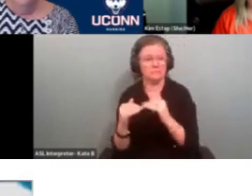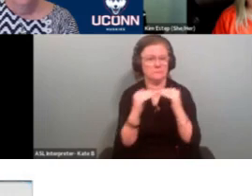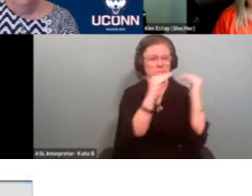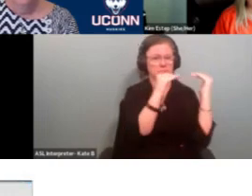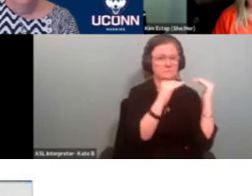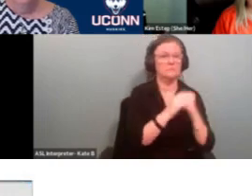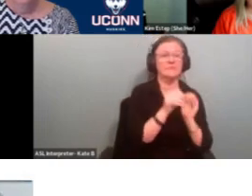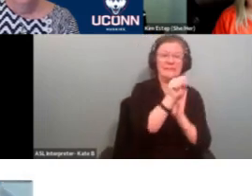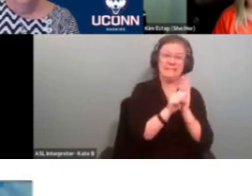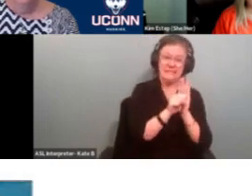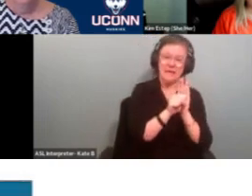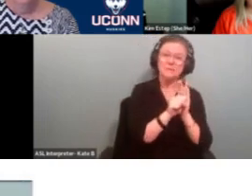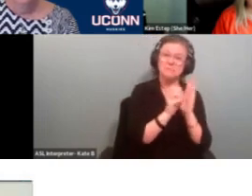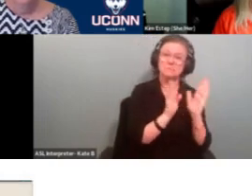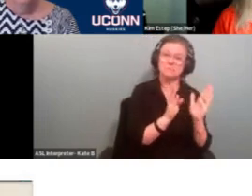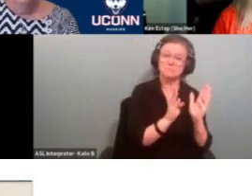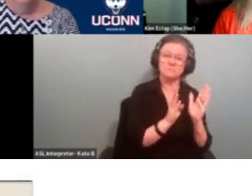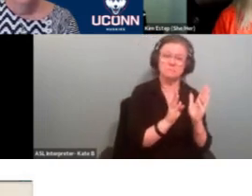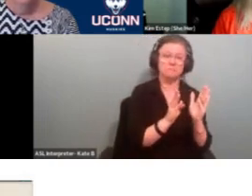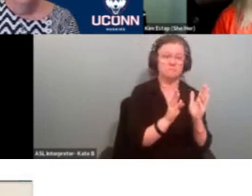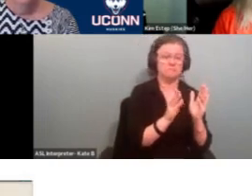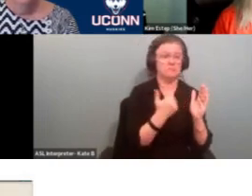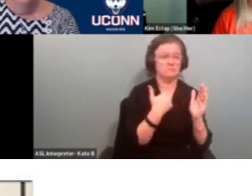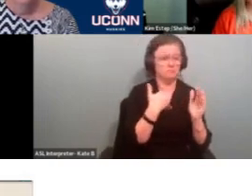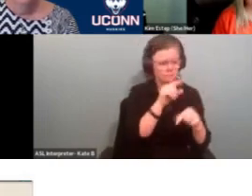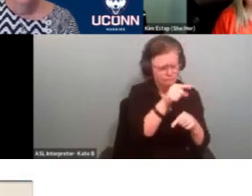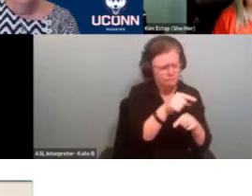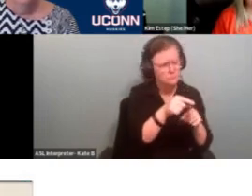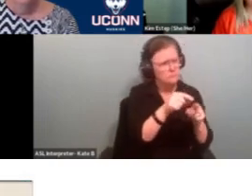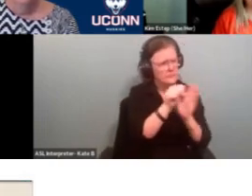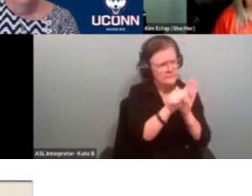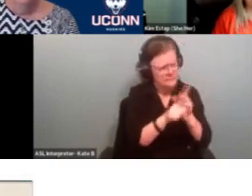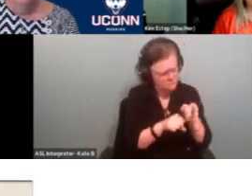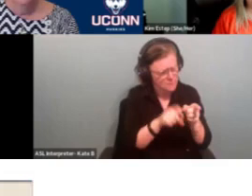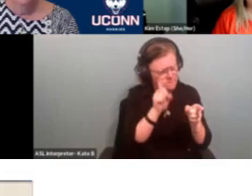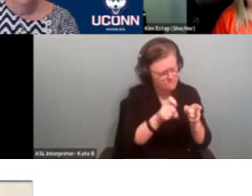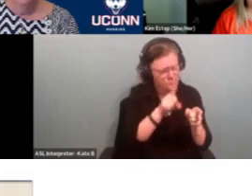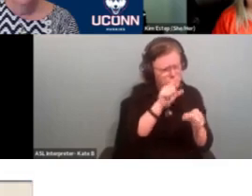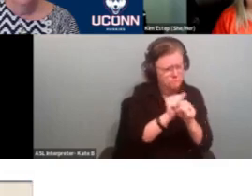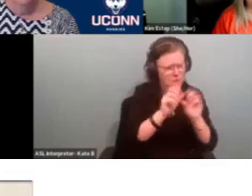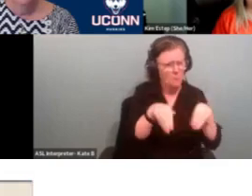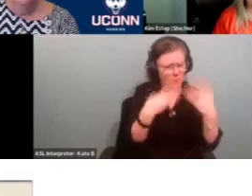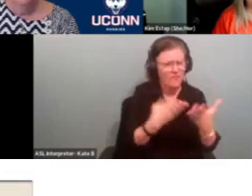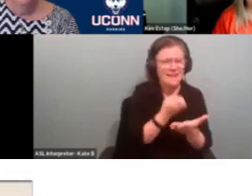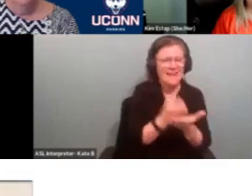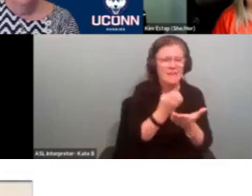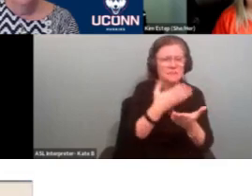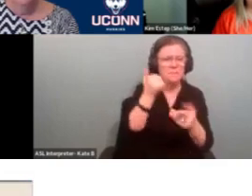level, wraparound works to hold Hold states accountable for ensuring that an array of evidence based clinical services